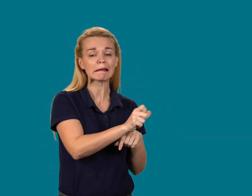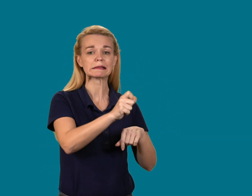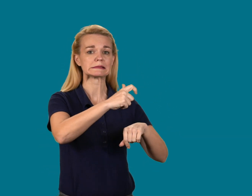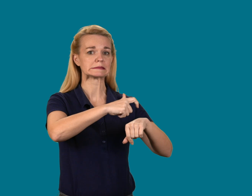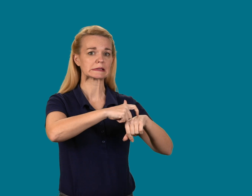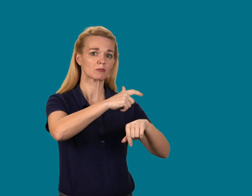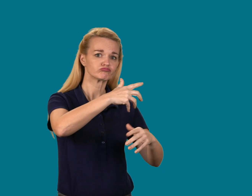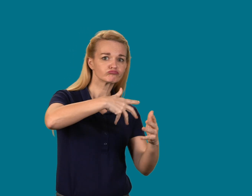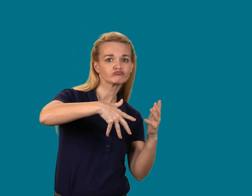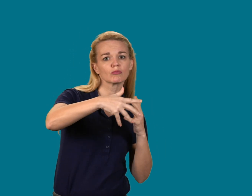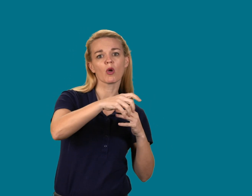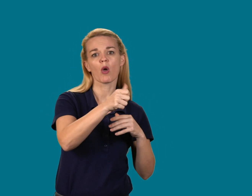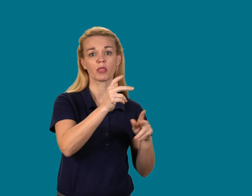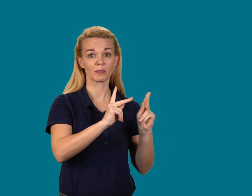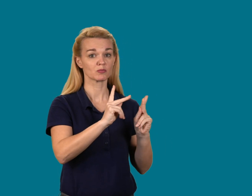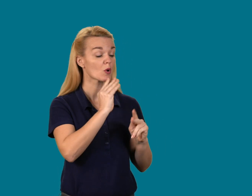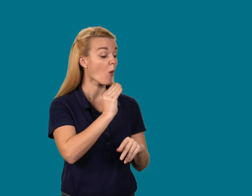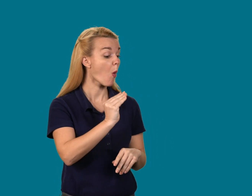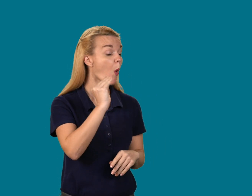when they are around other people at home